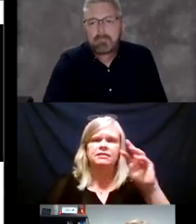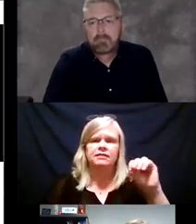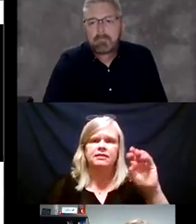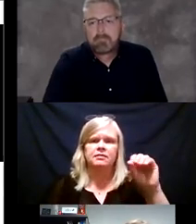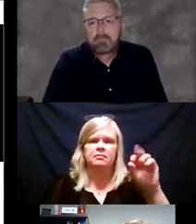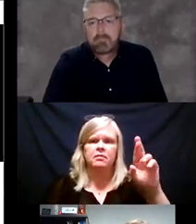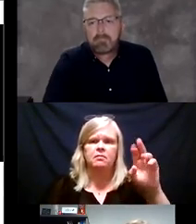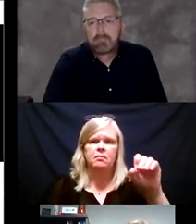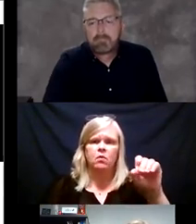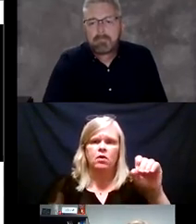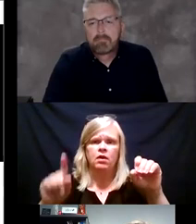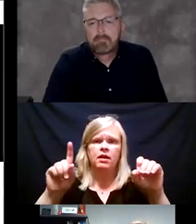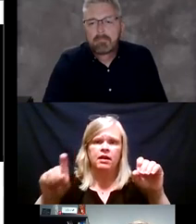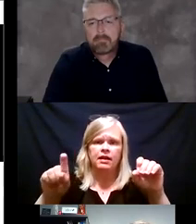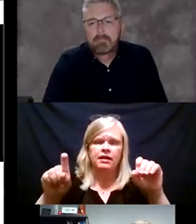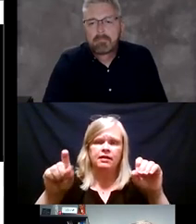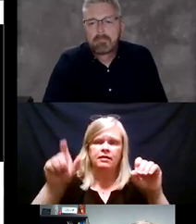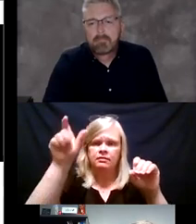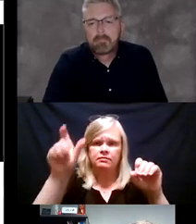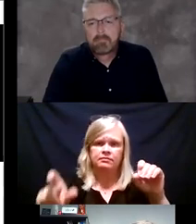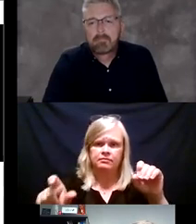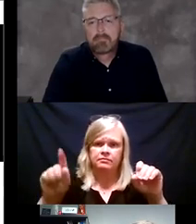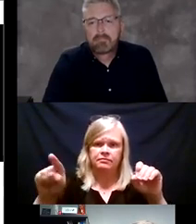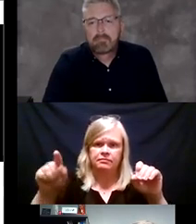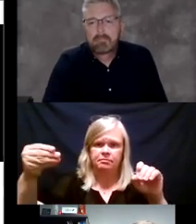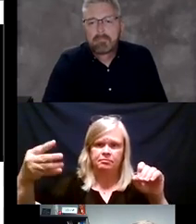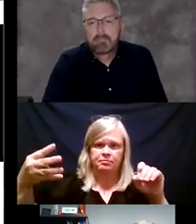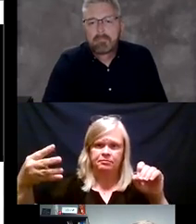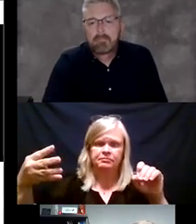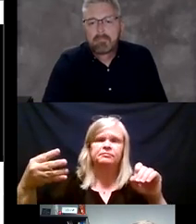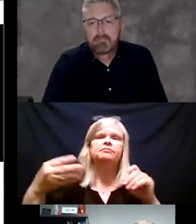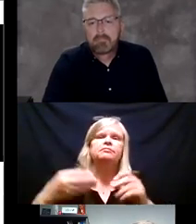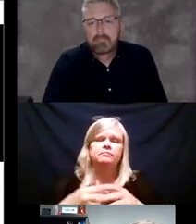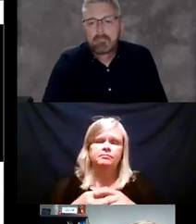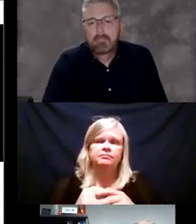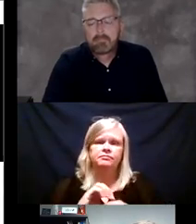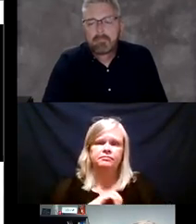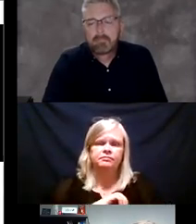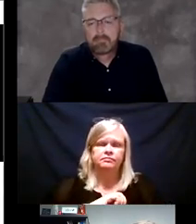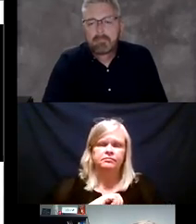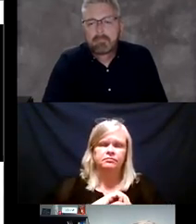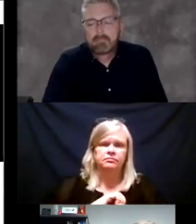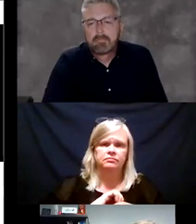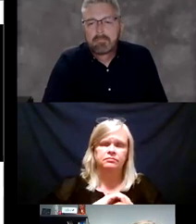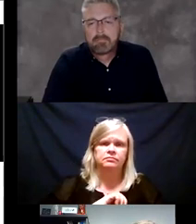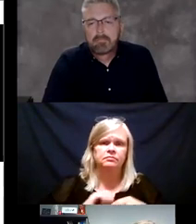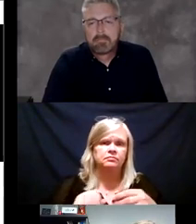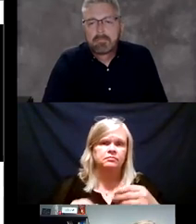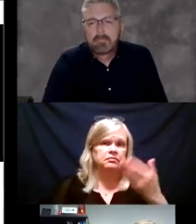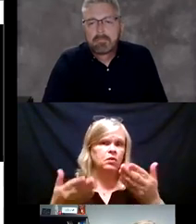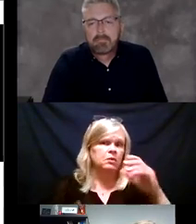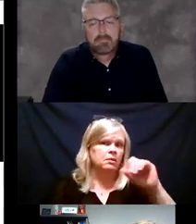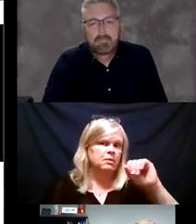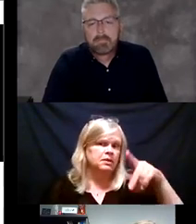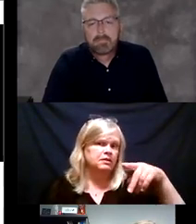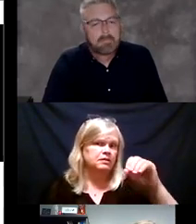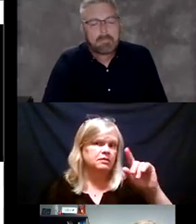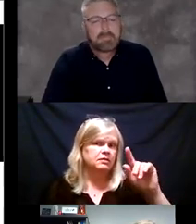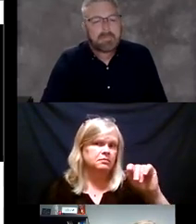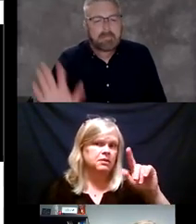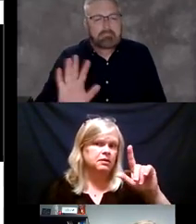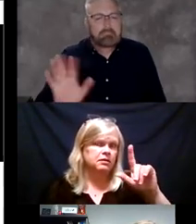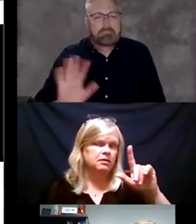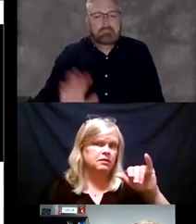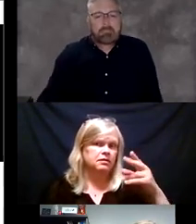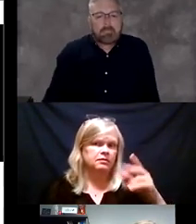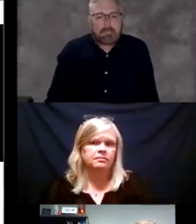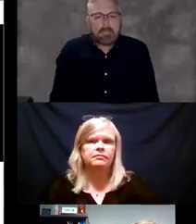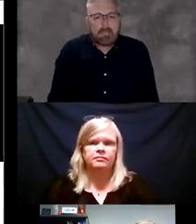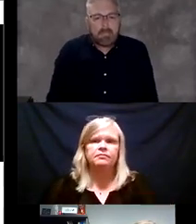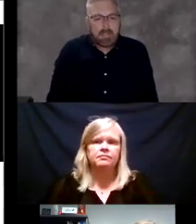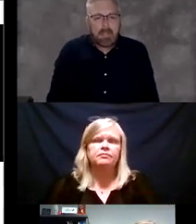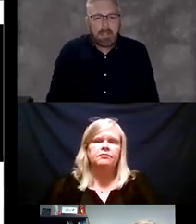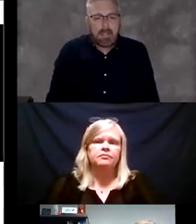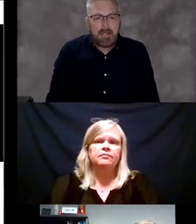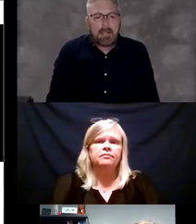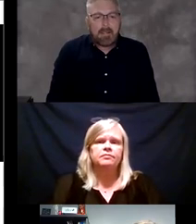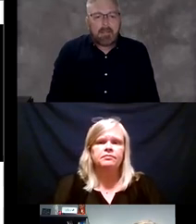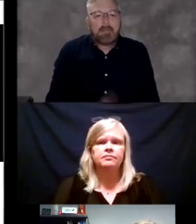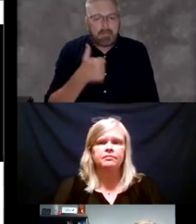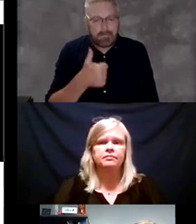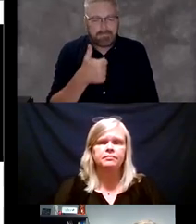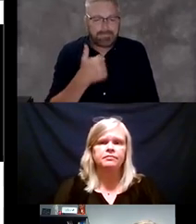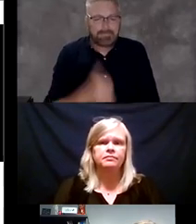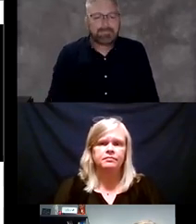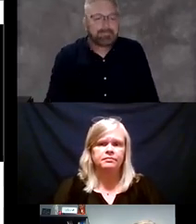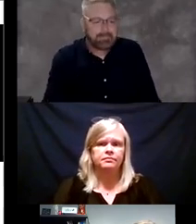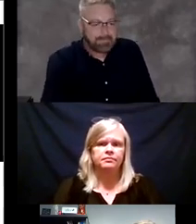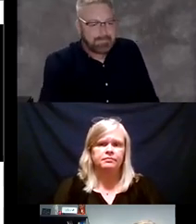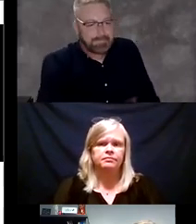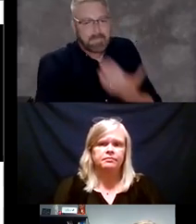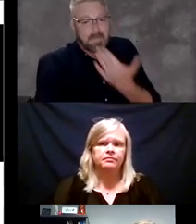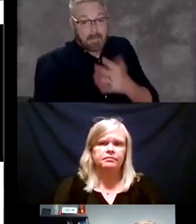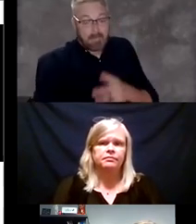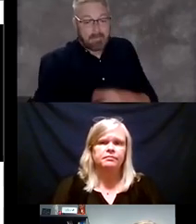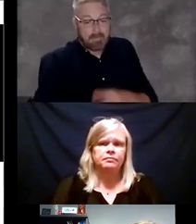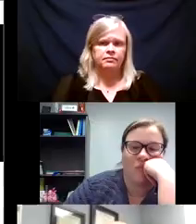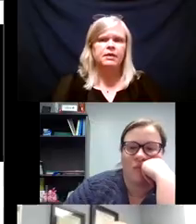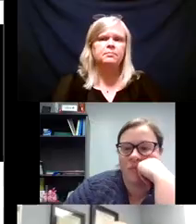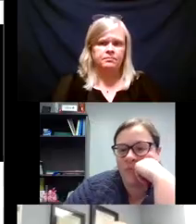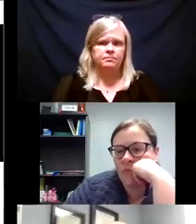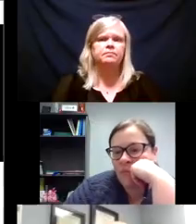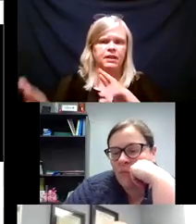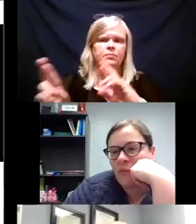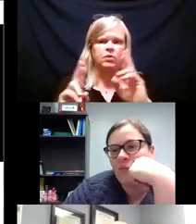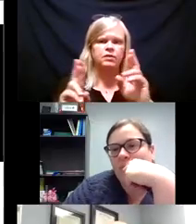SAYS "MORE." >> OKAY.